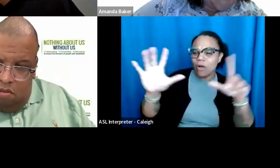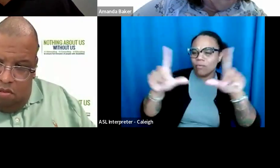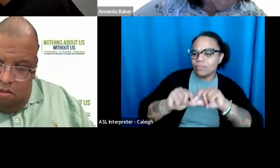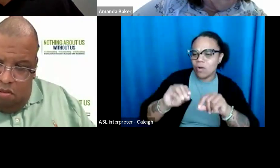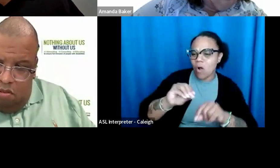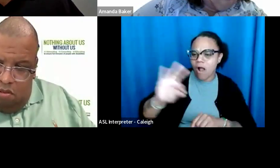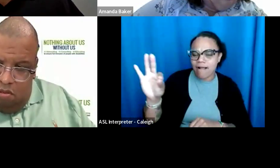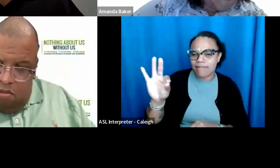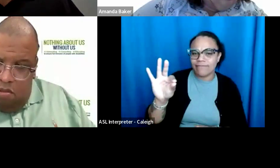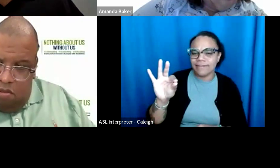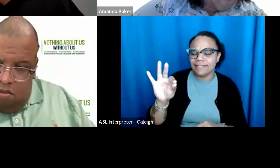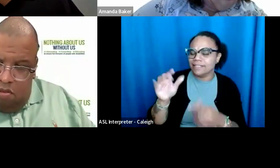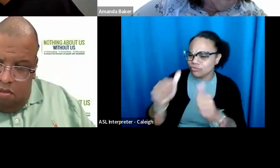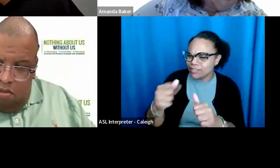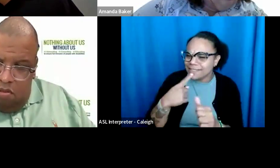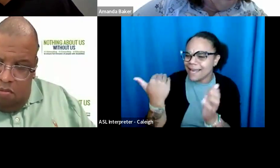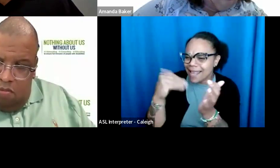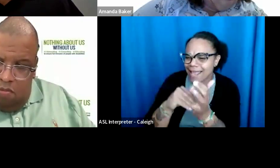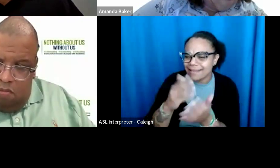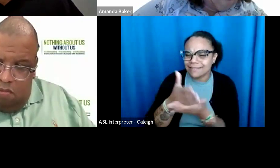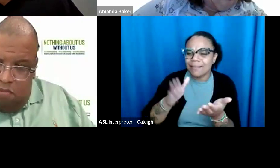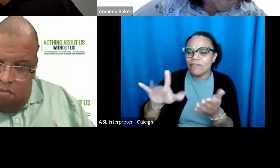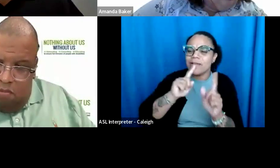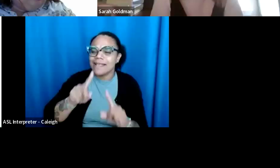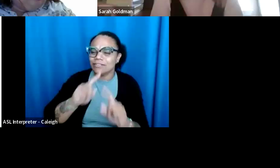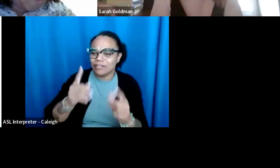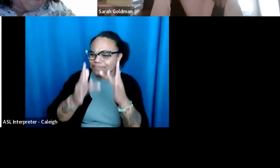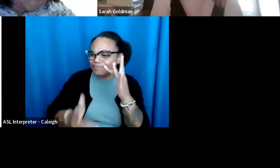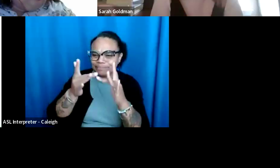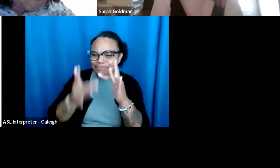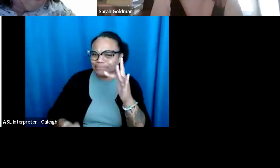Some of it went in and out, so let's see if we can...